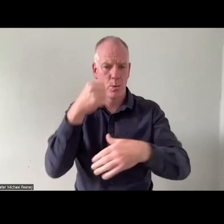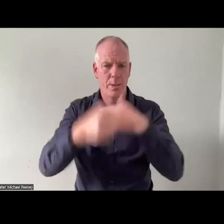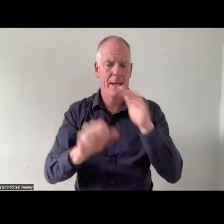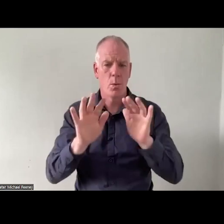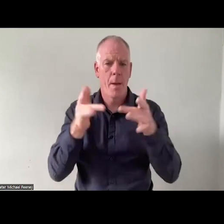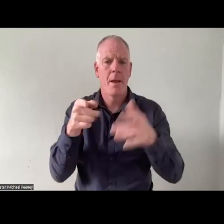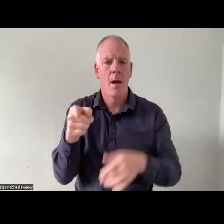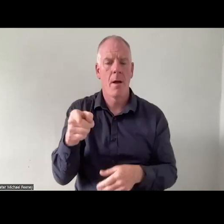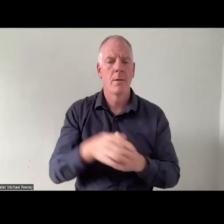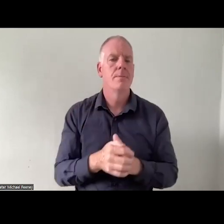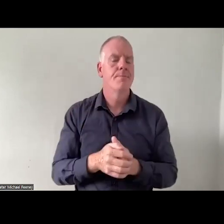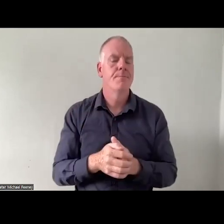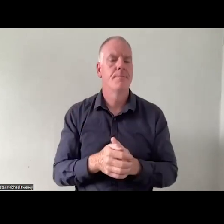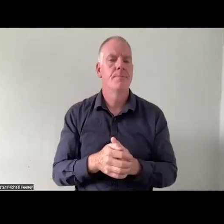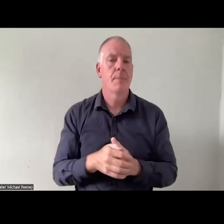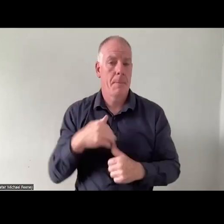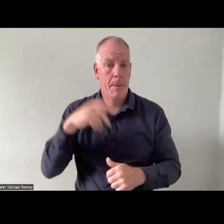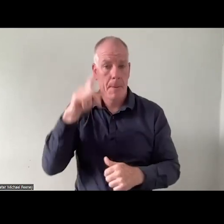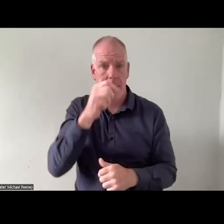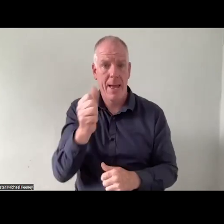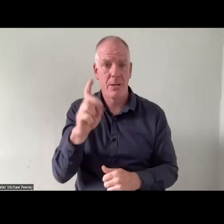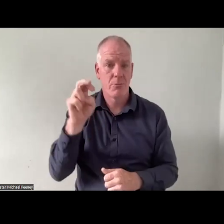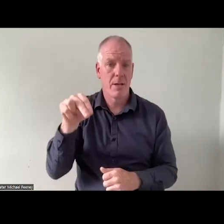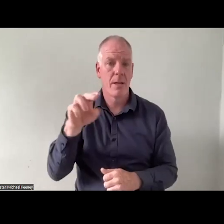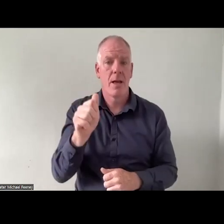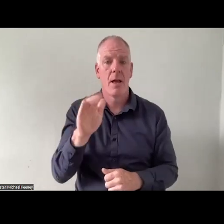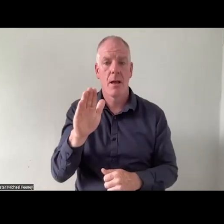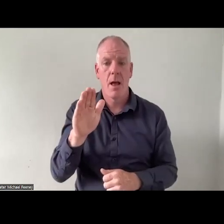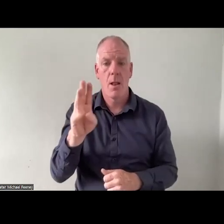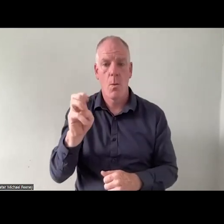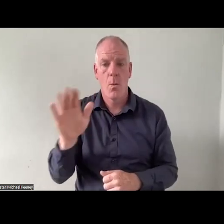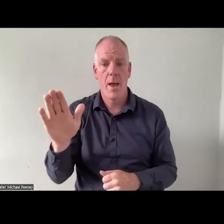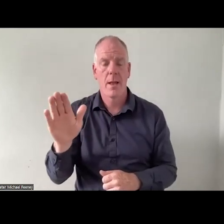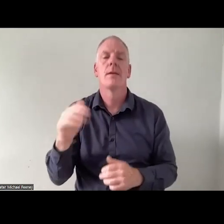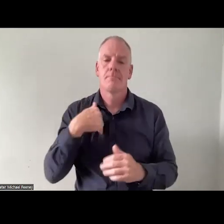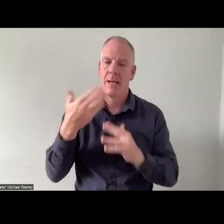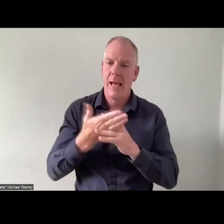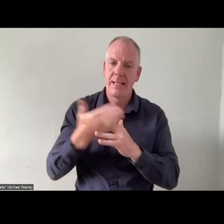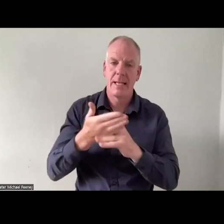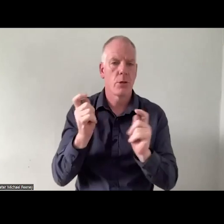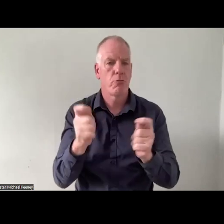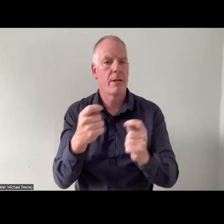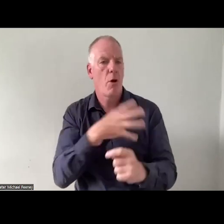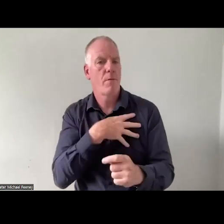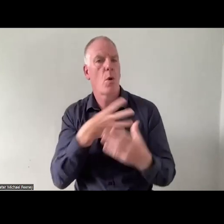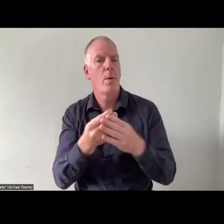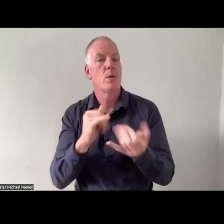As Pádraig mentioned, my name is Adrian Colwell, and I am the Access and Training Officer with Arts & Disability Ireland.